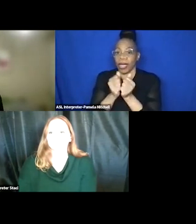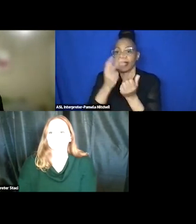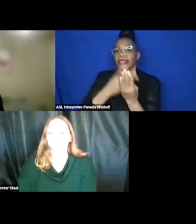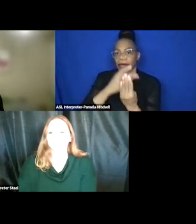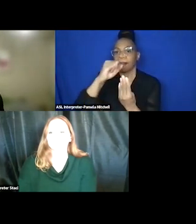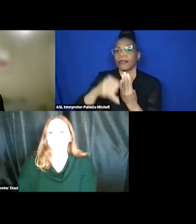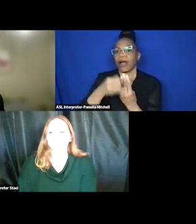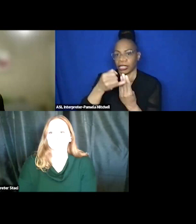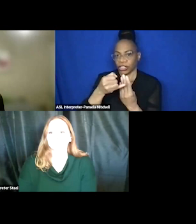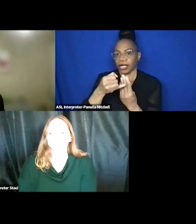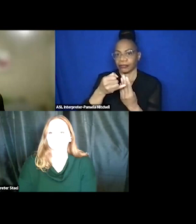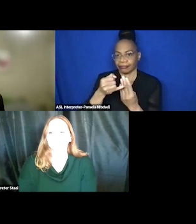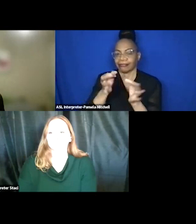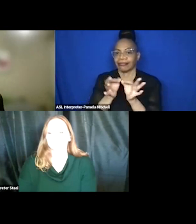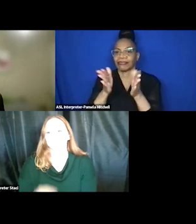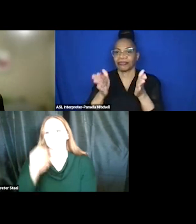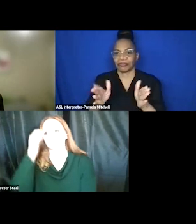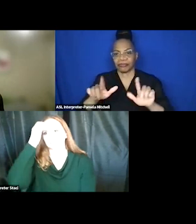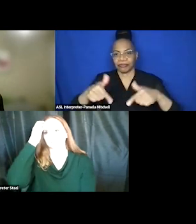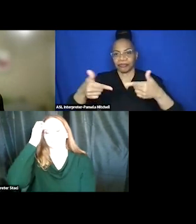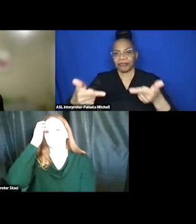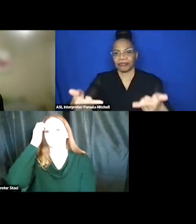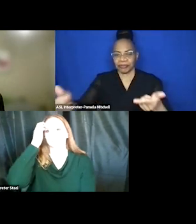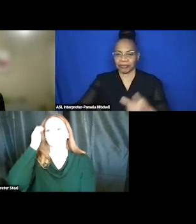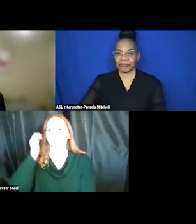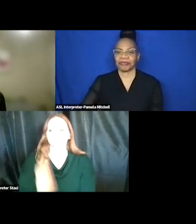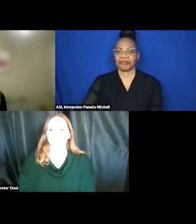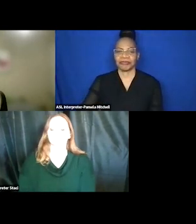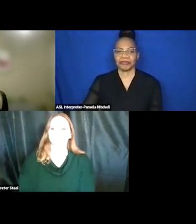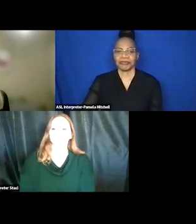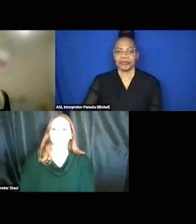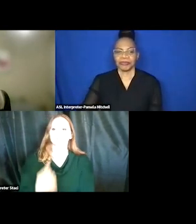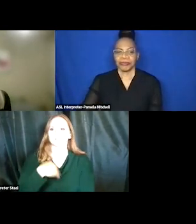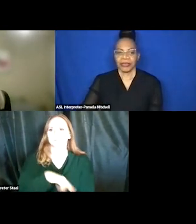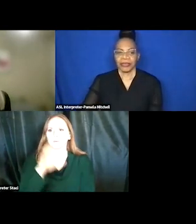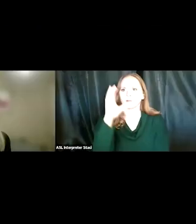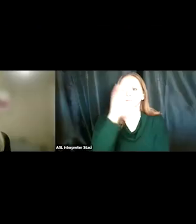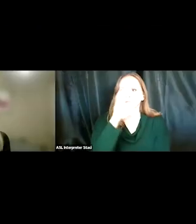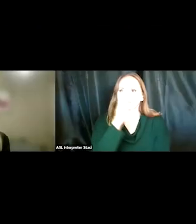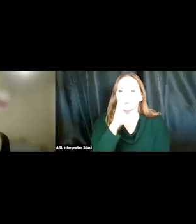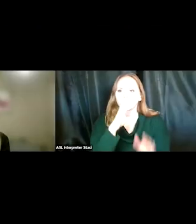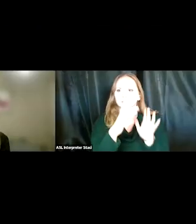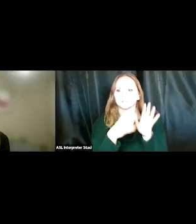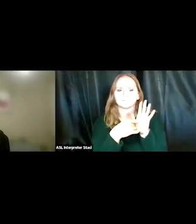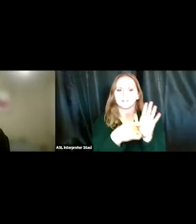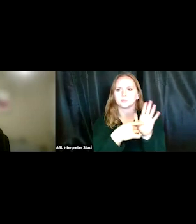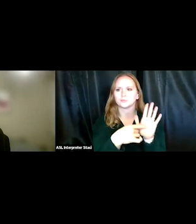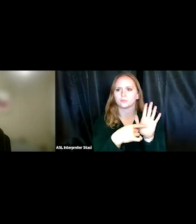So in terms of what we looked for to demonstrate alignment. At the time of application,